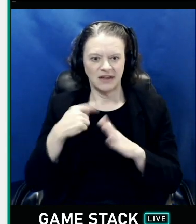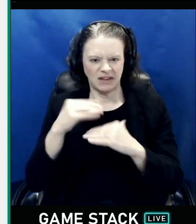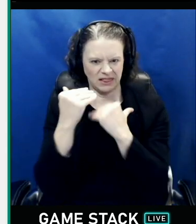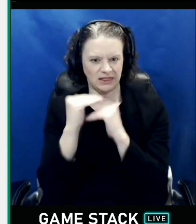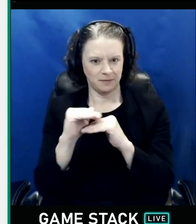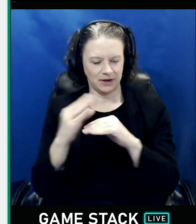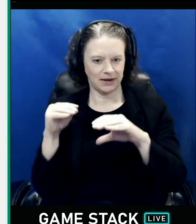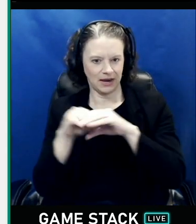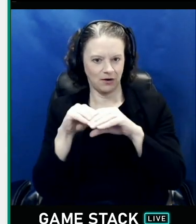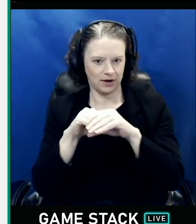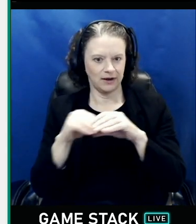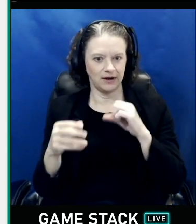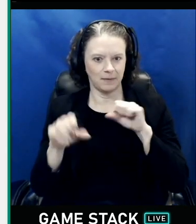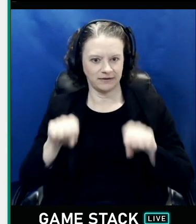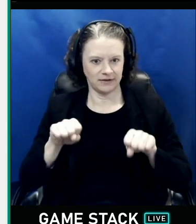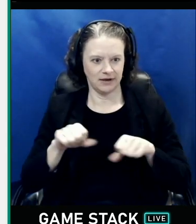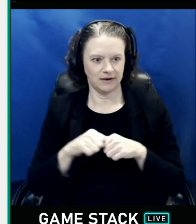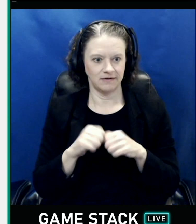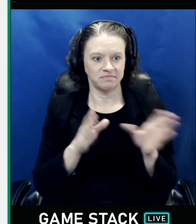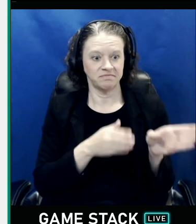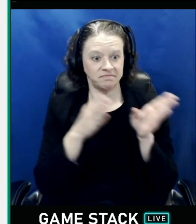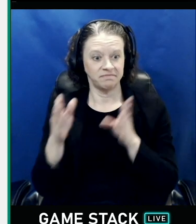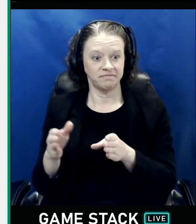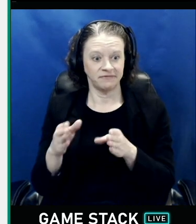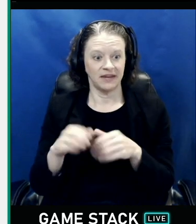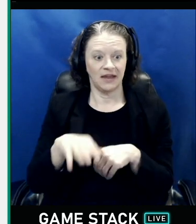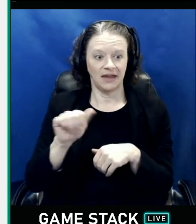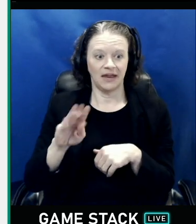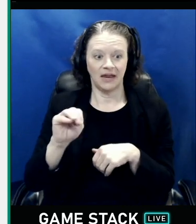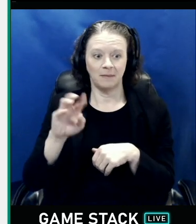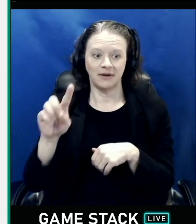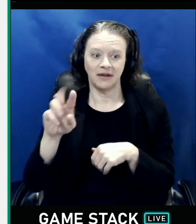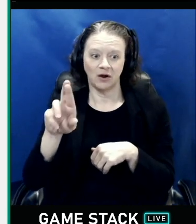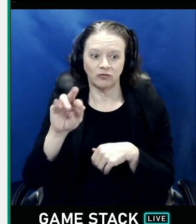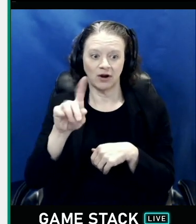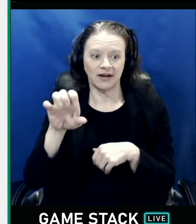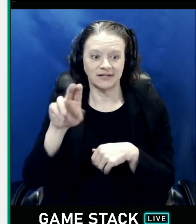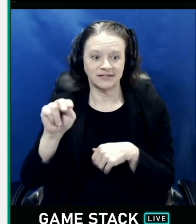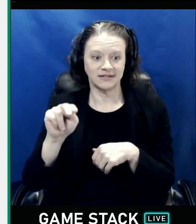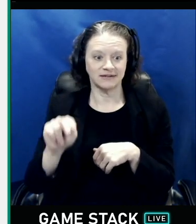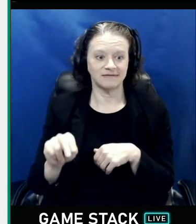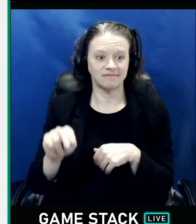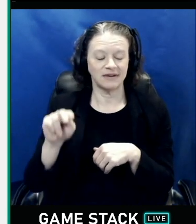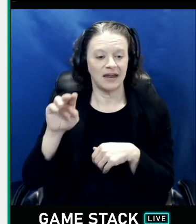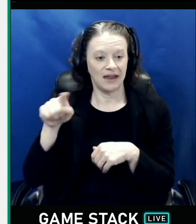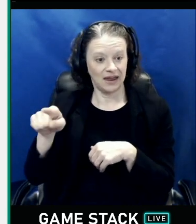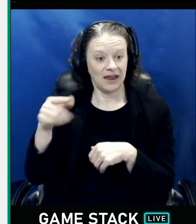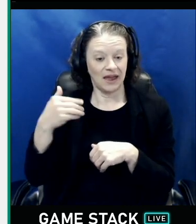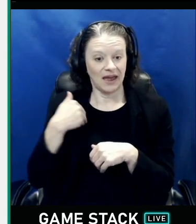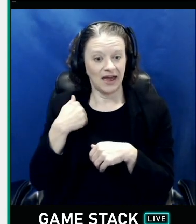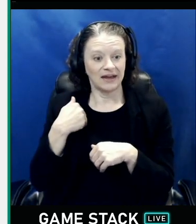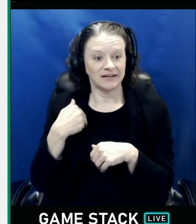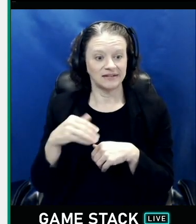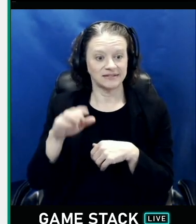Next, AMD Ryzen 3000 series mainstream desktop processors, codename "Matisse", offer up to 16 cores at up to 105 watts